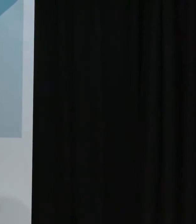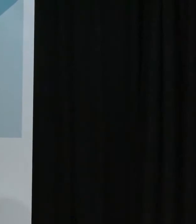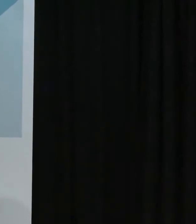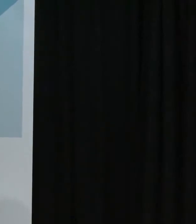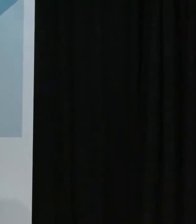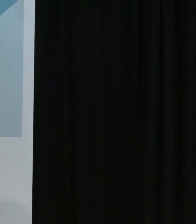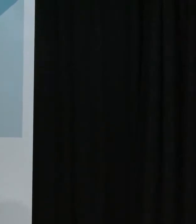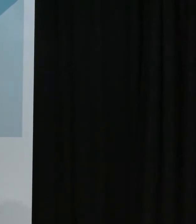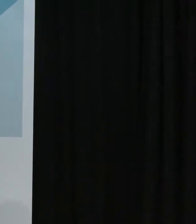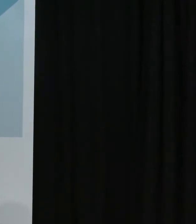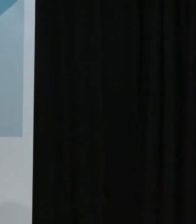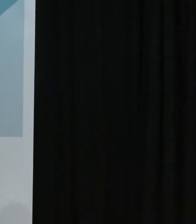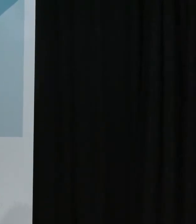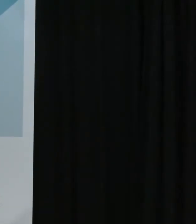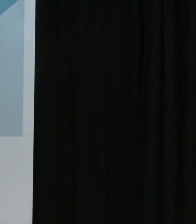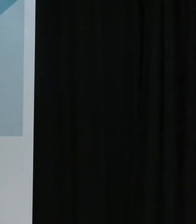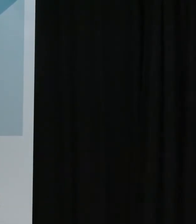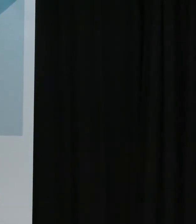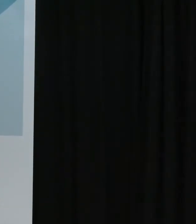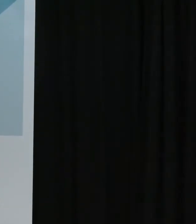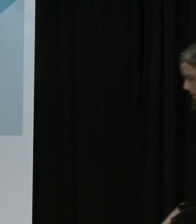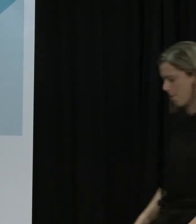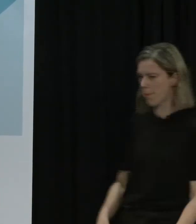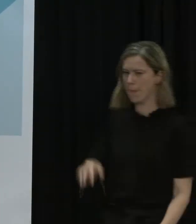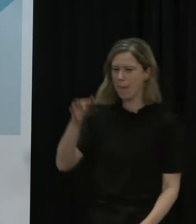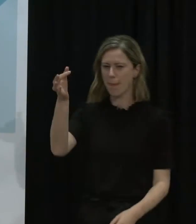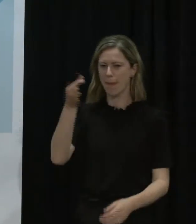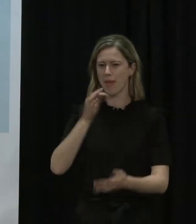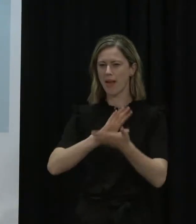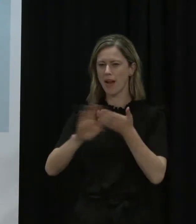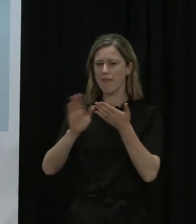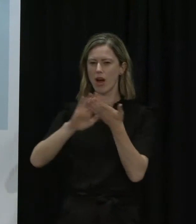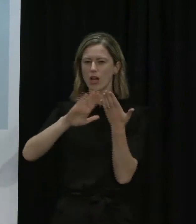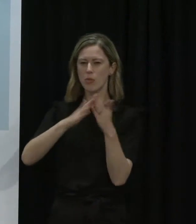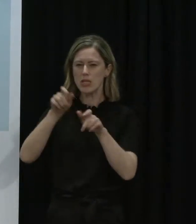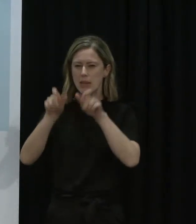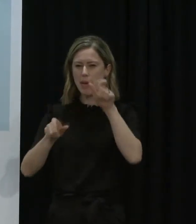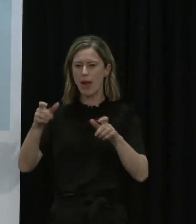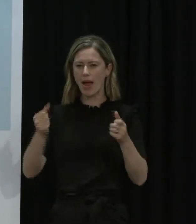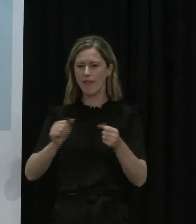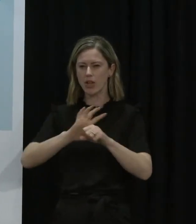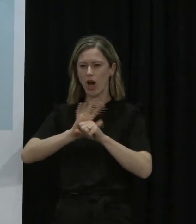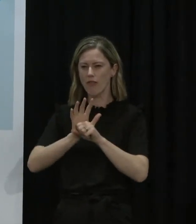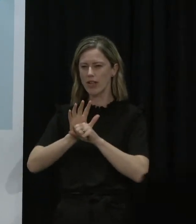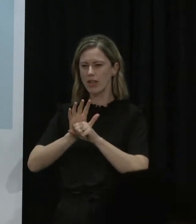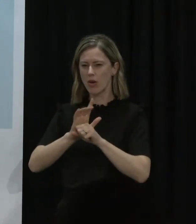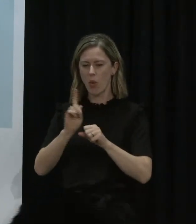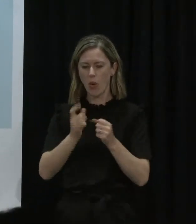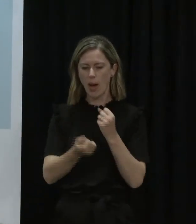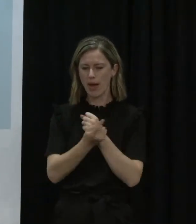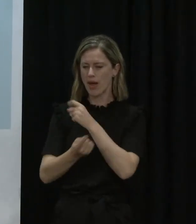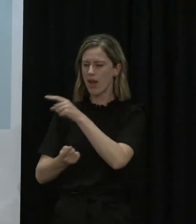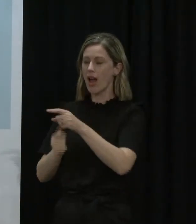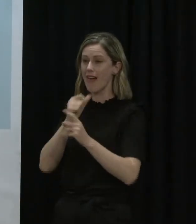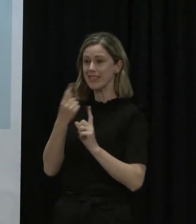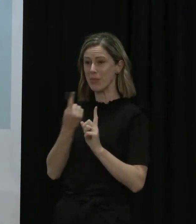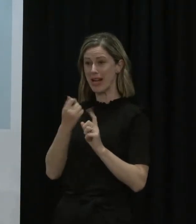to point out - that on exit people are returning test. You said if someone was positive away from home there